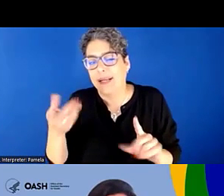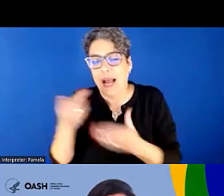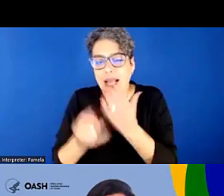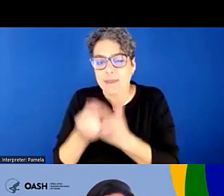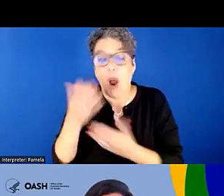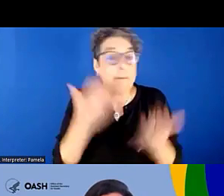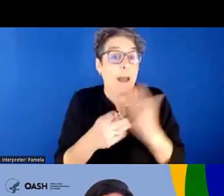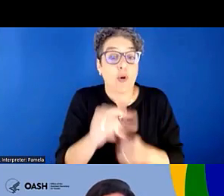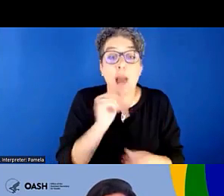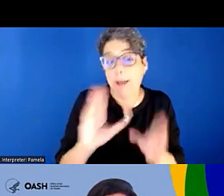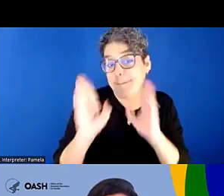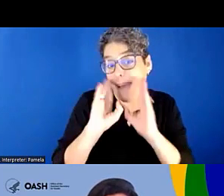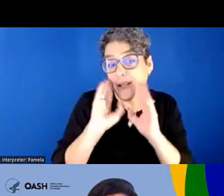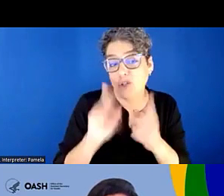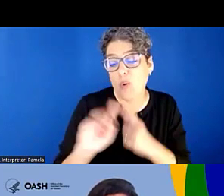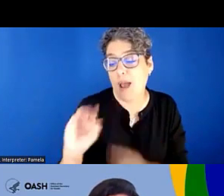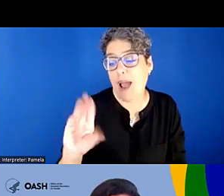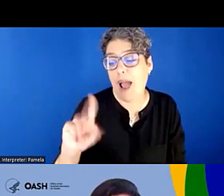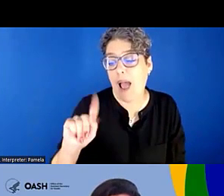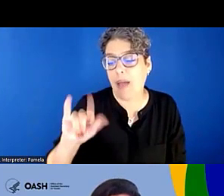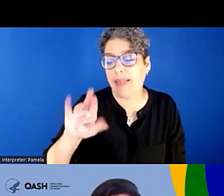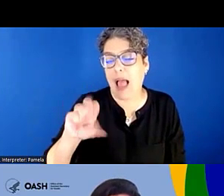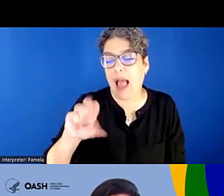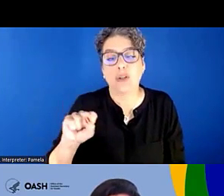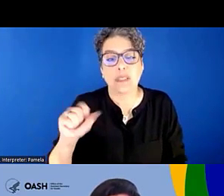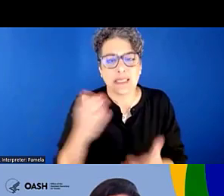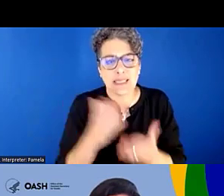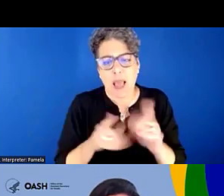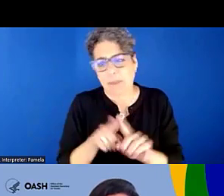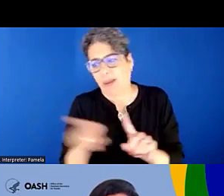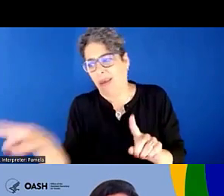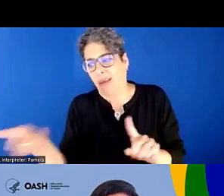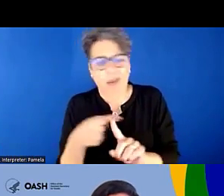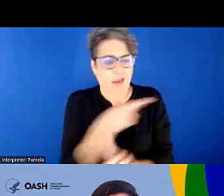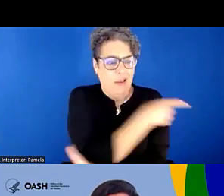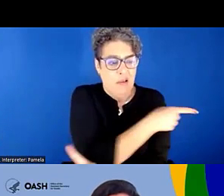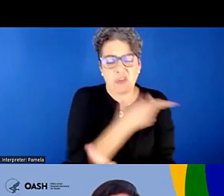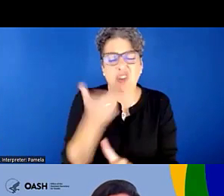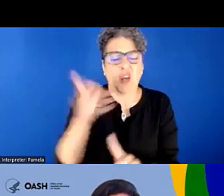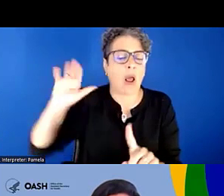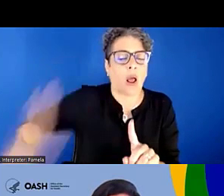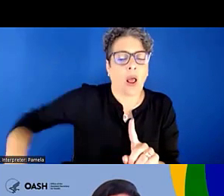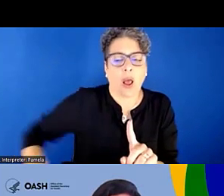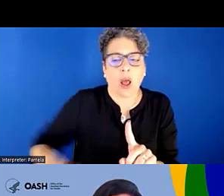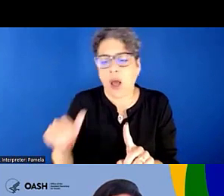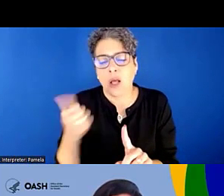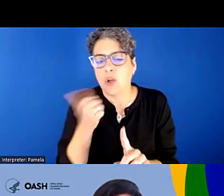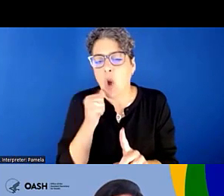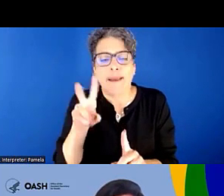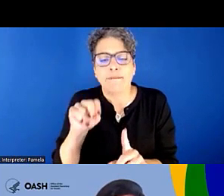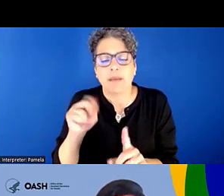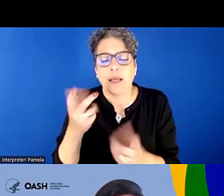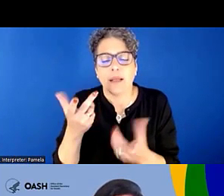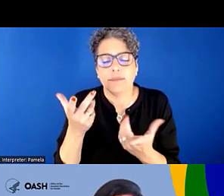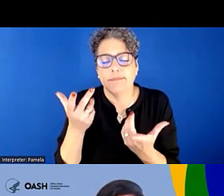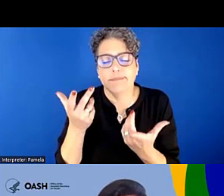just dropping them without any justification and things like that, if nobody's questioned, you are encouraged to do more and more